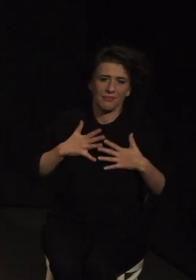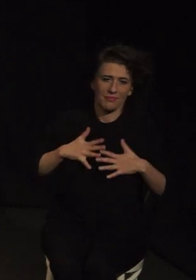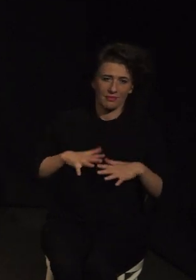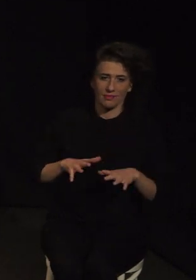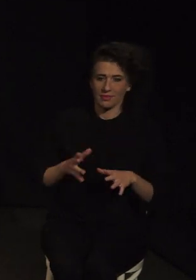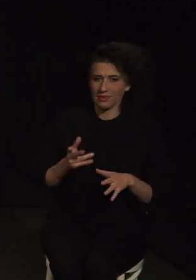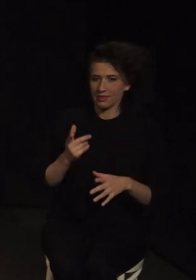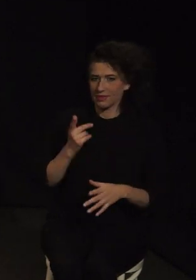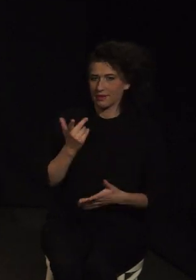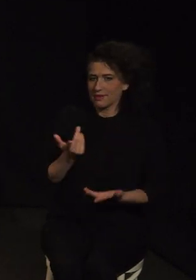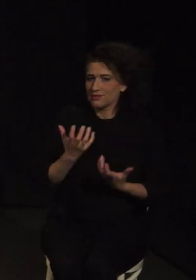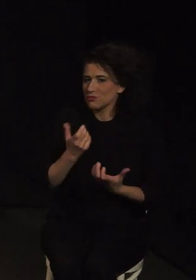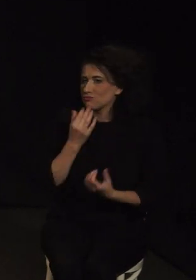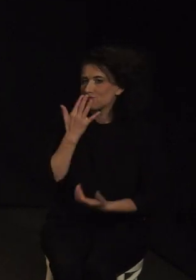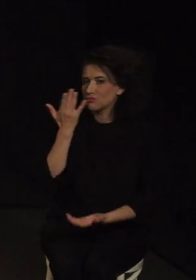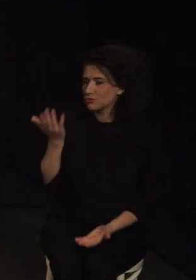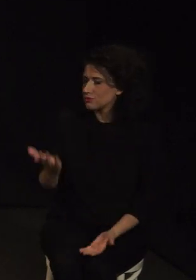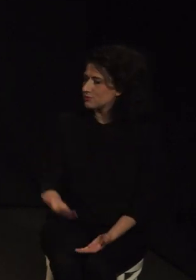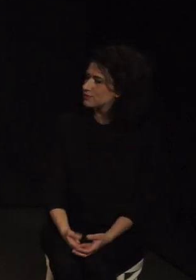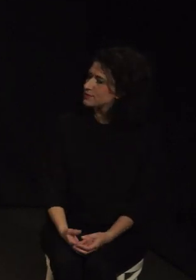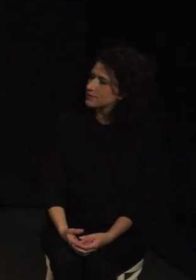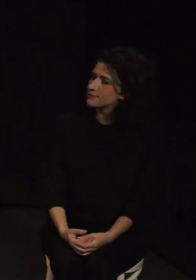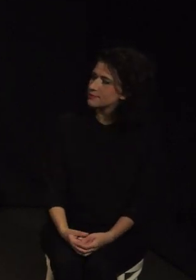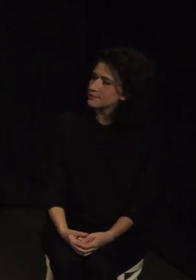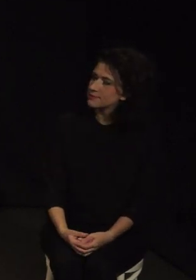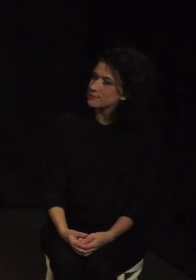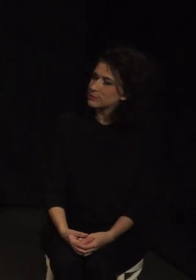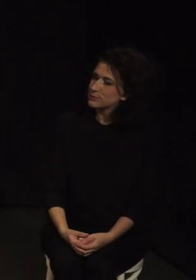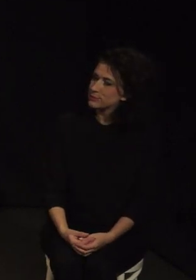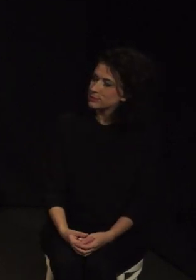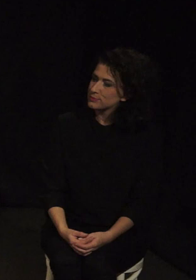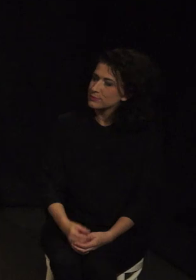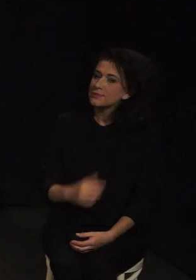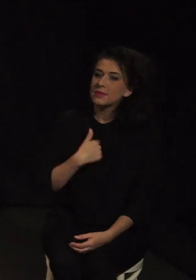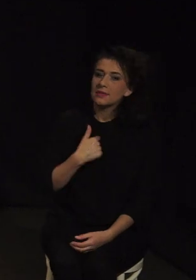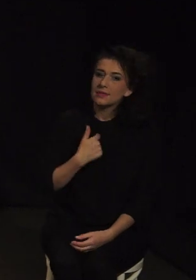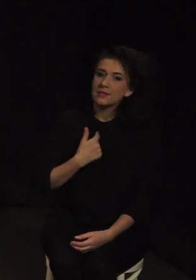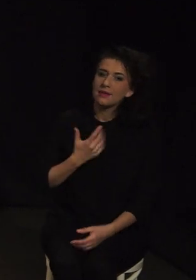You just want to tell them. I am in captivity.